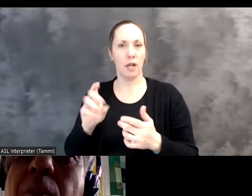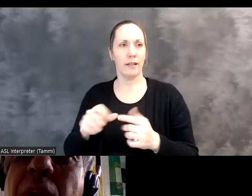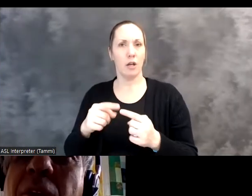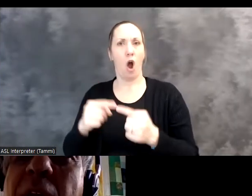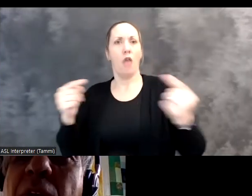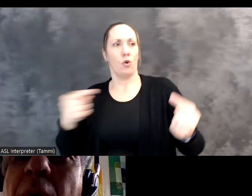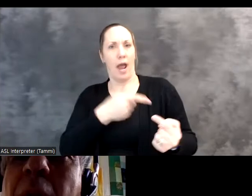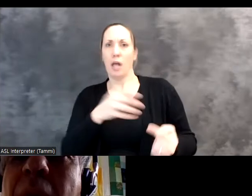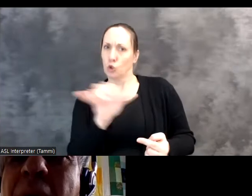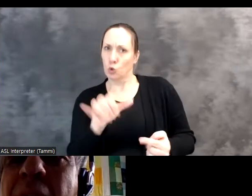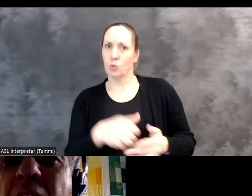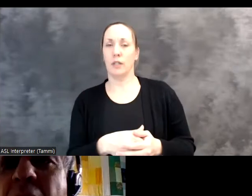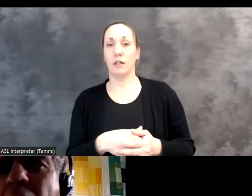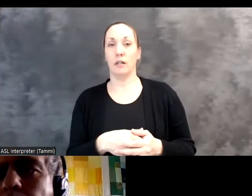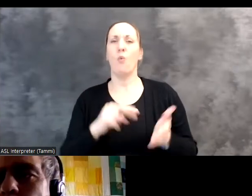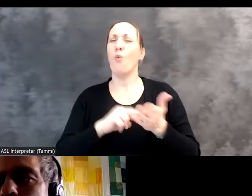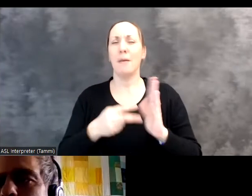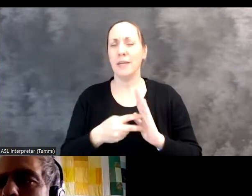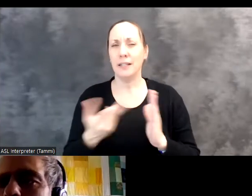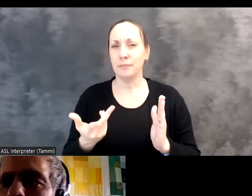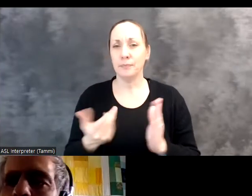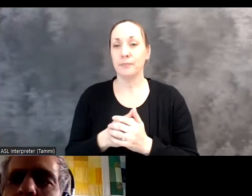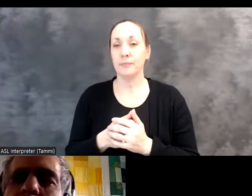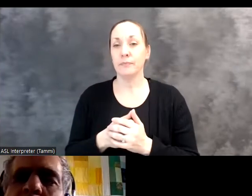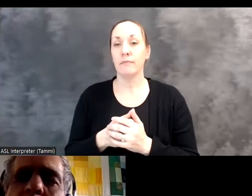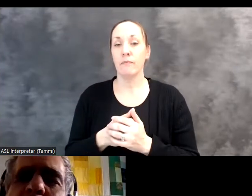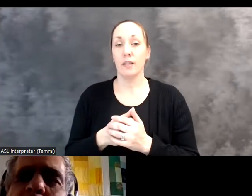a different world and they need translation,